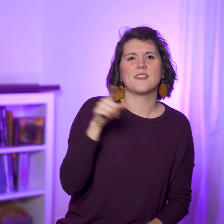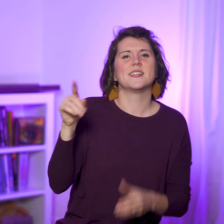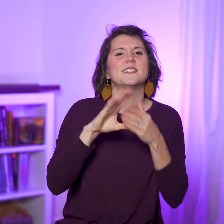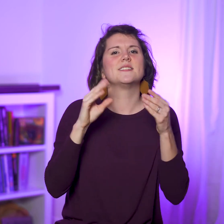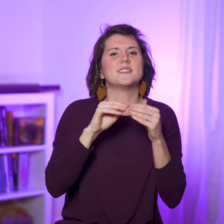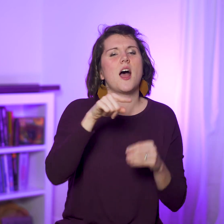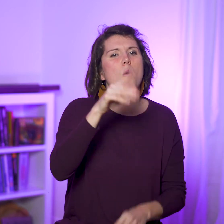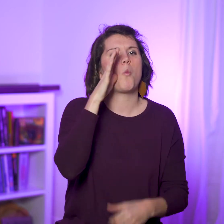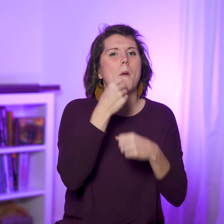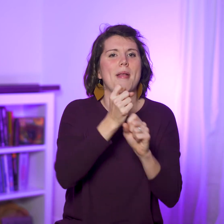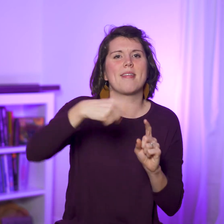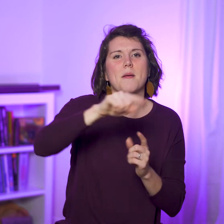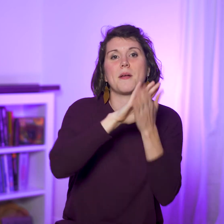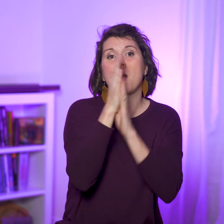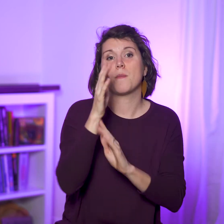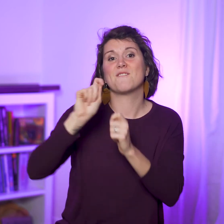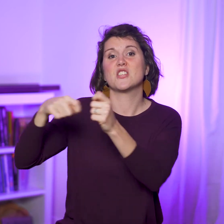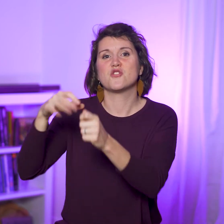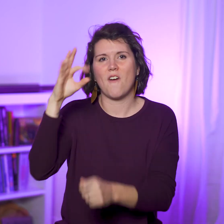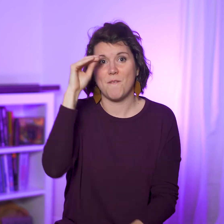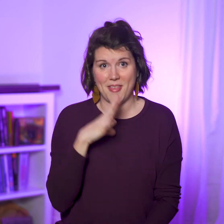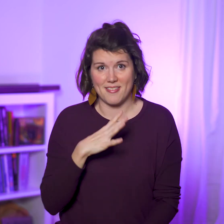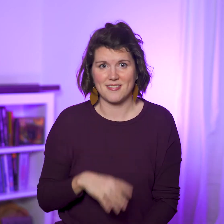He said He’d make them fishers of men from now on;